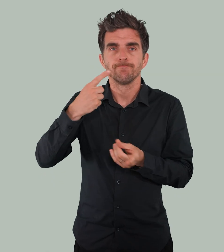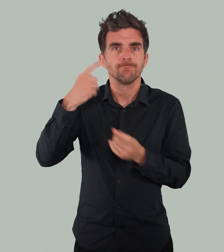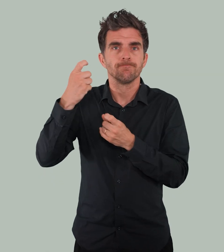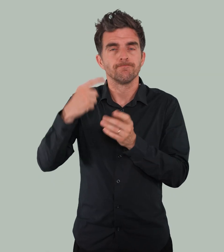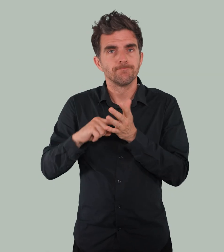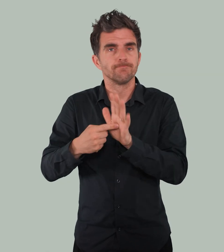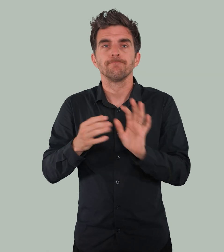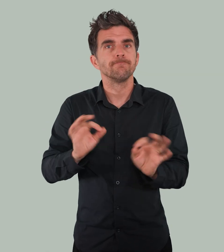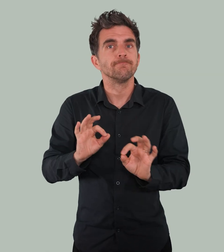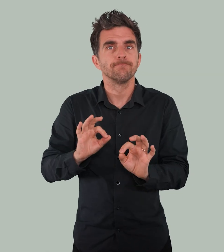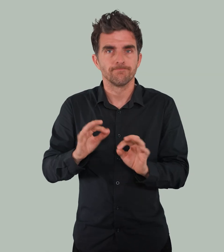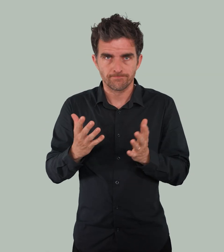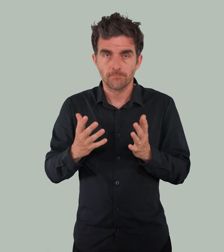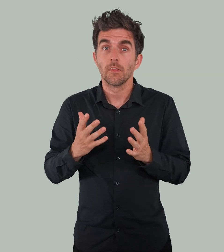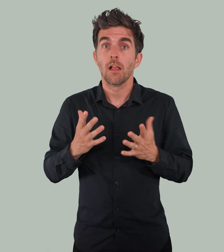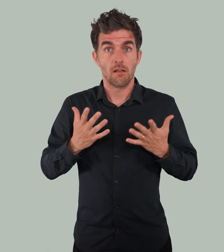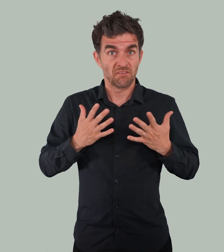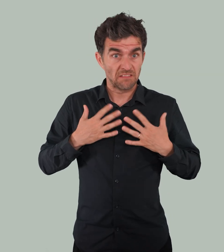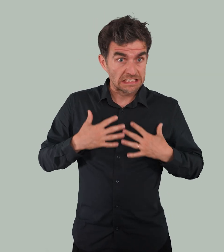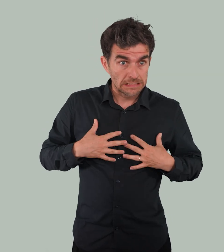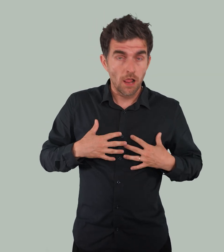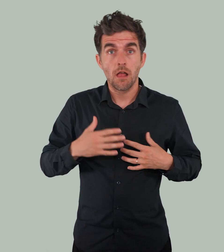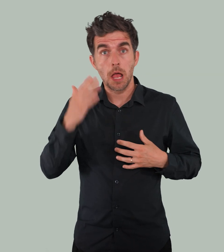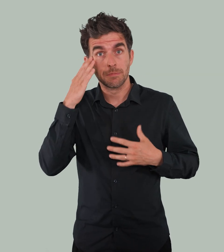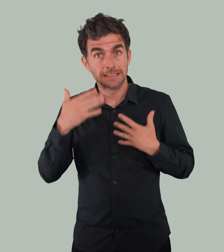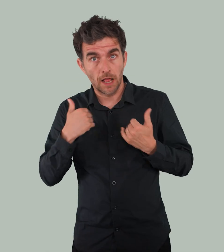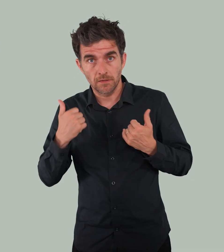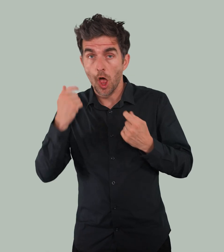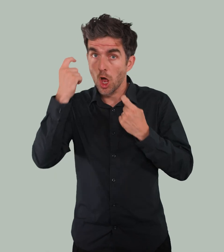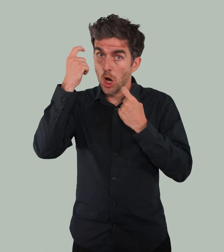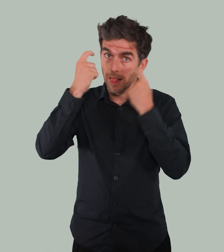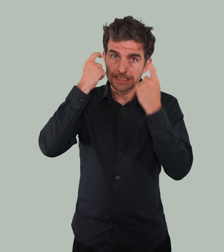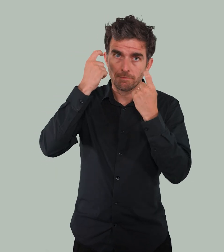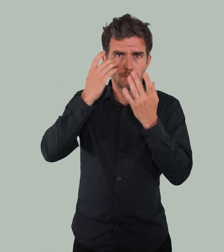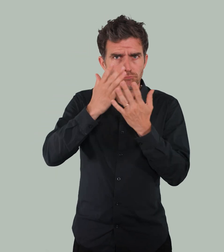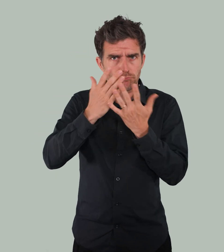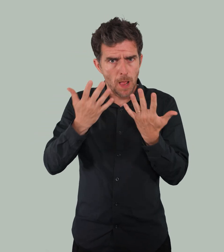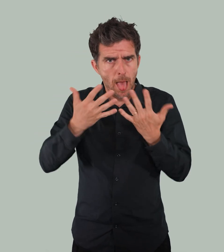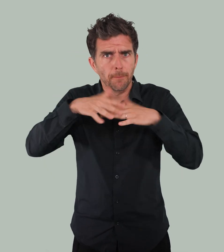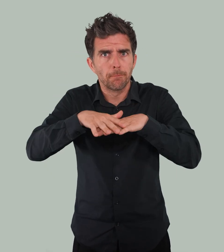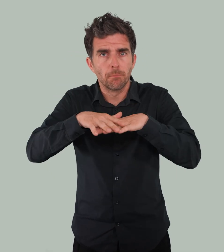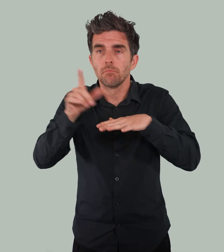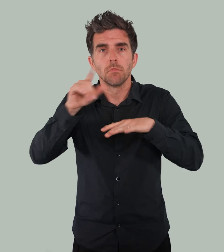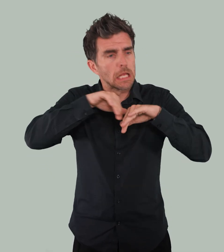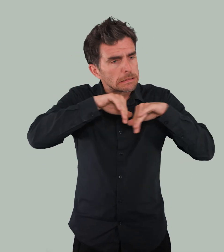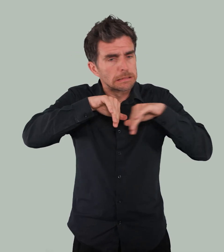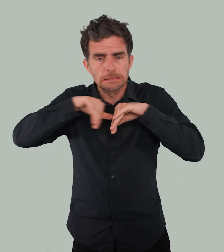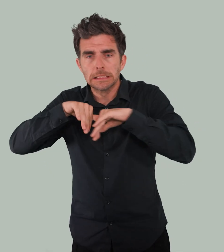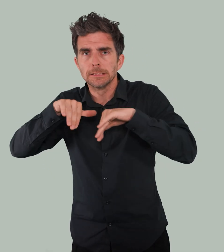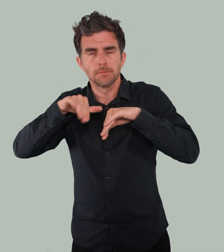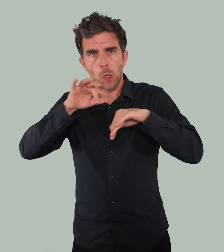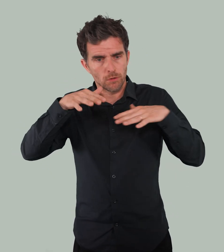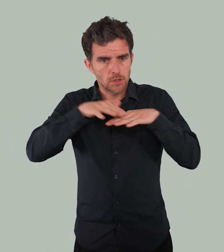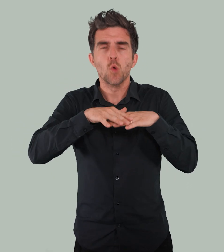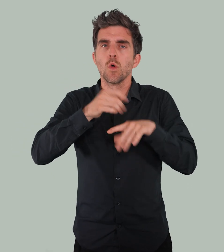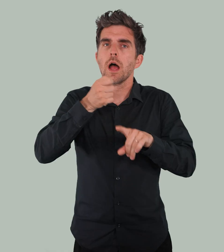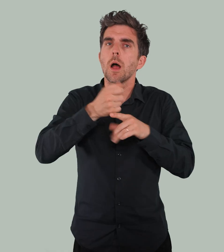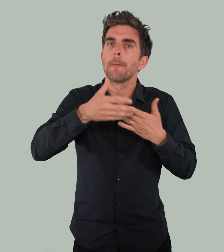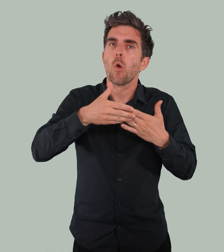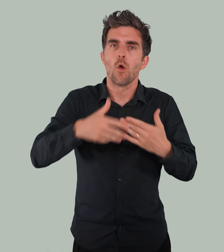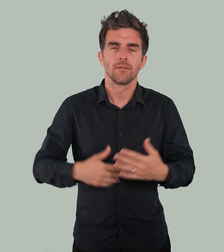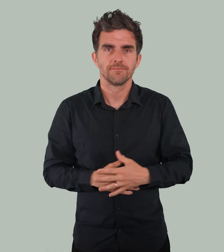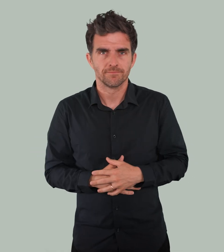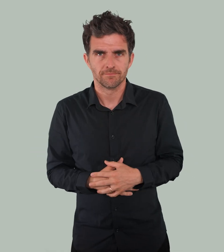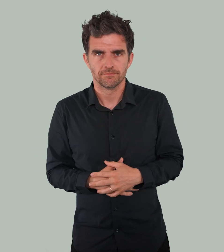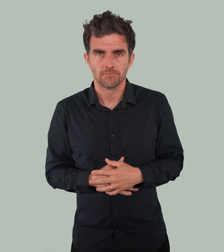always reflected, particularly where physical, mental health, and cognitive conditions overlap.